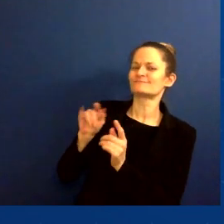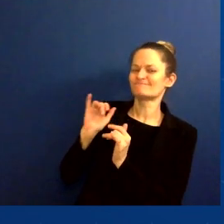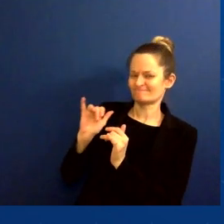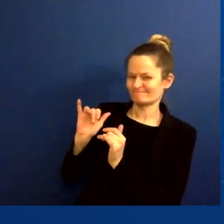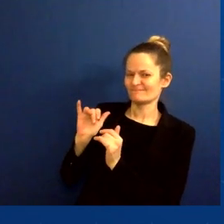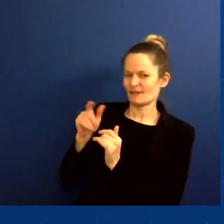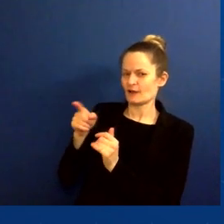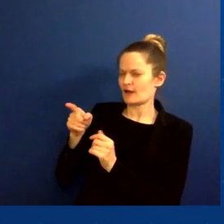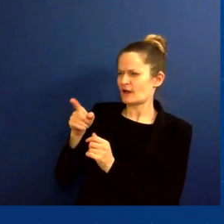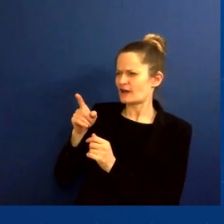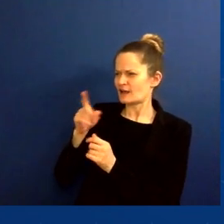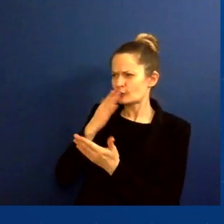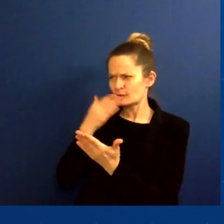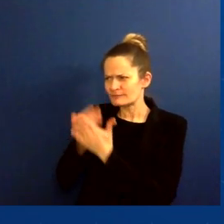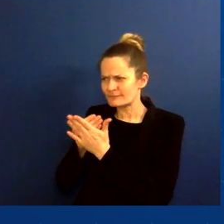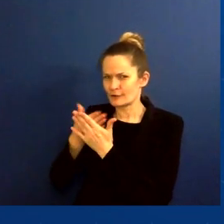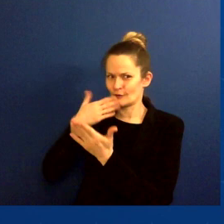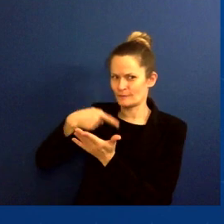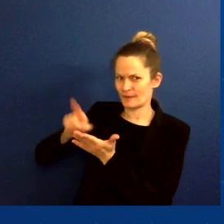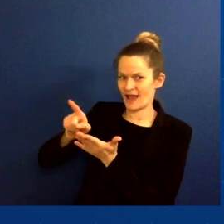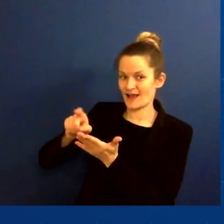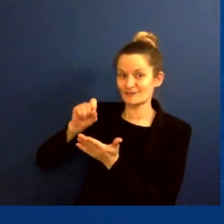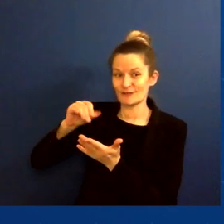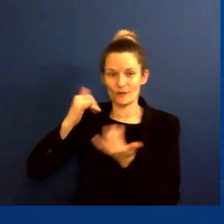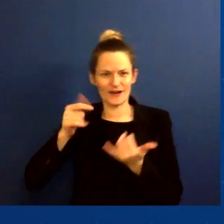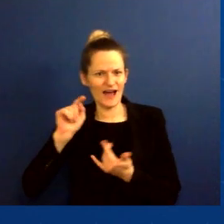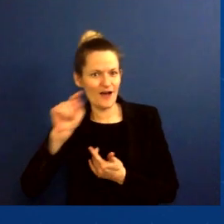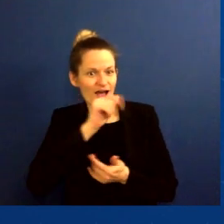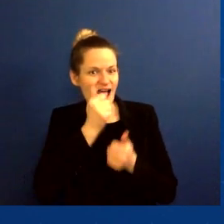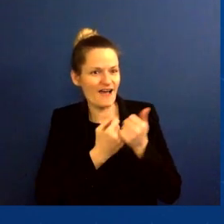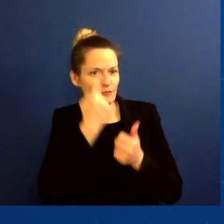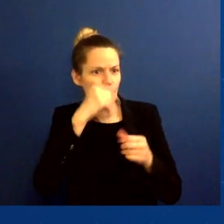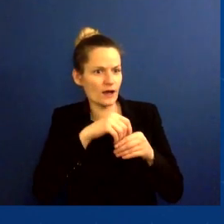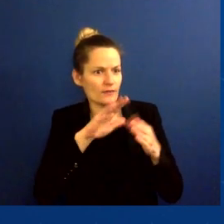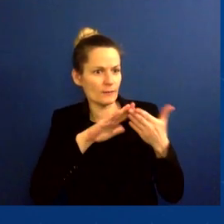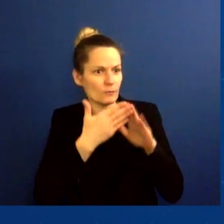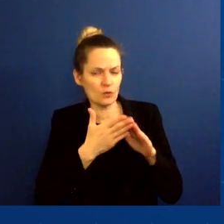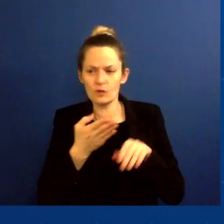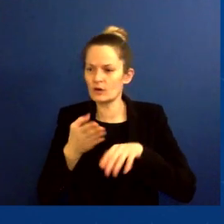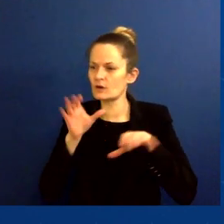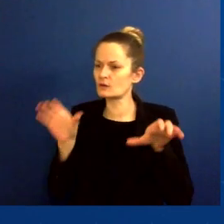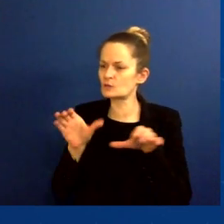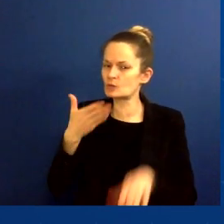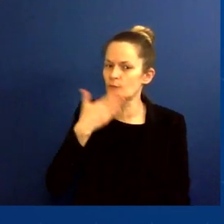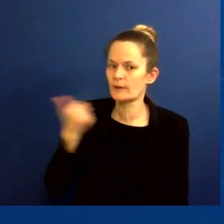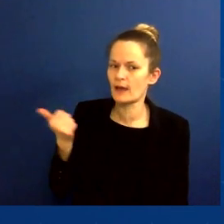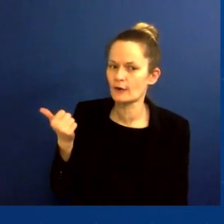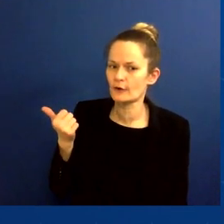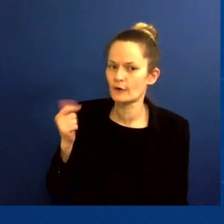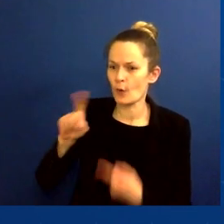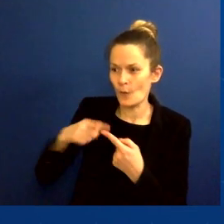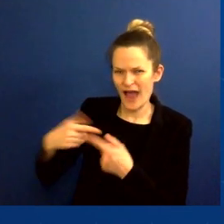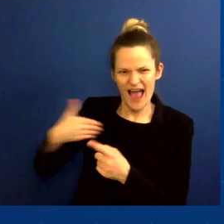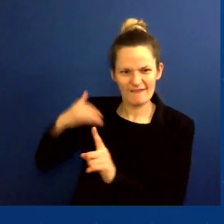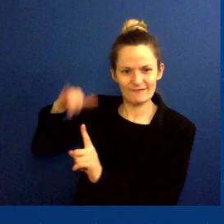everybody in the community does better, everything looks better. They're jobs you can raise a family on.